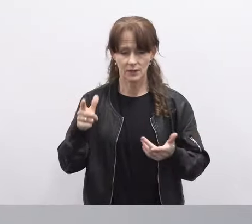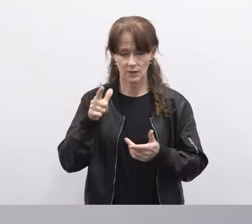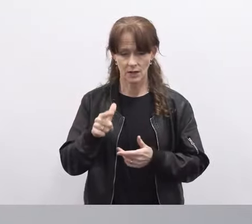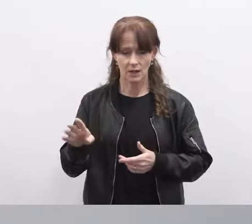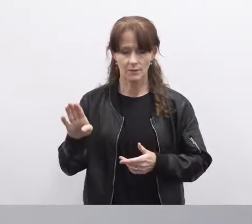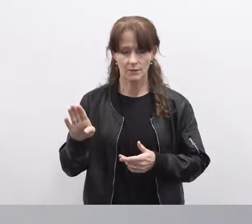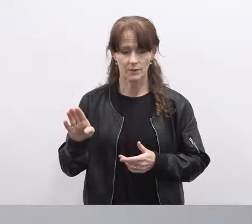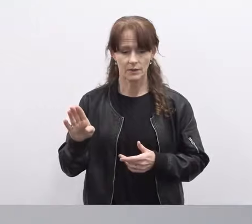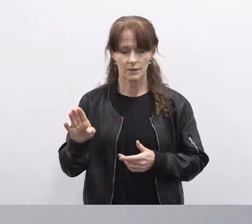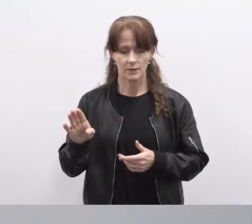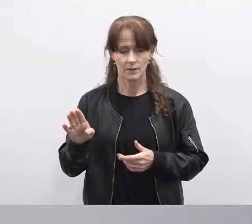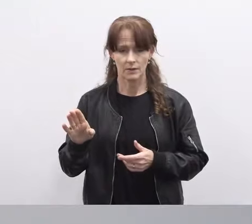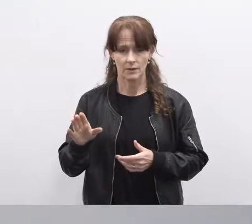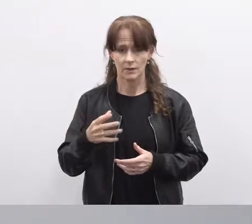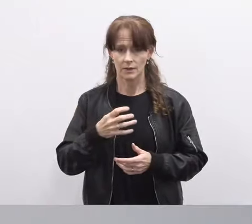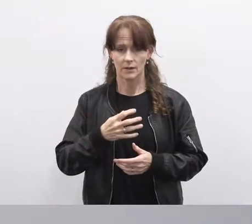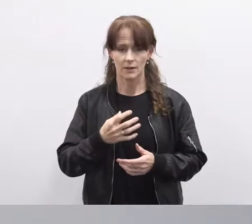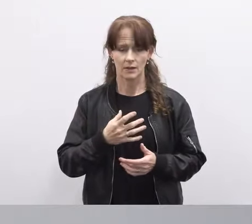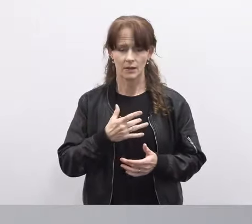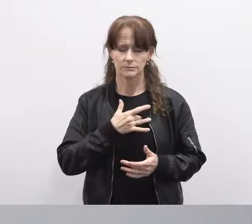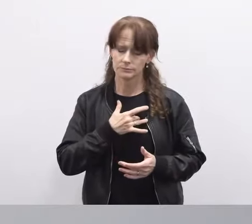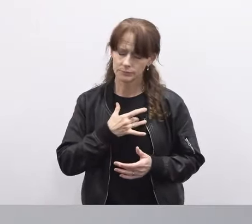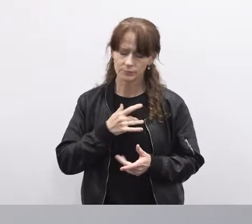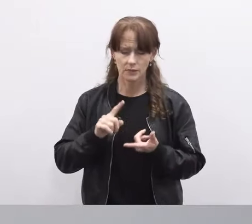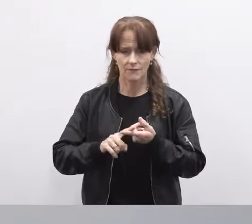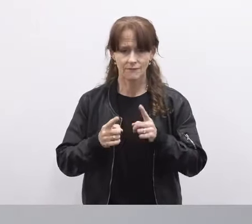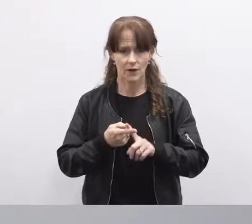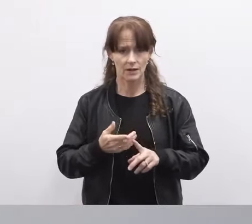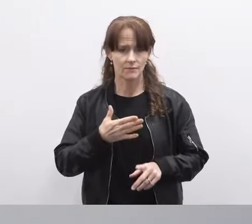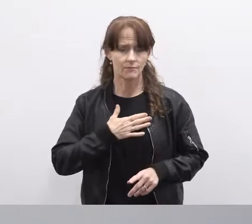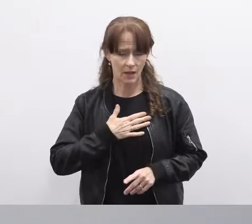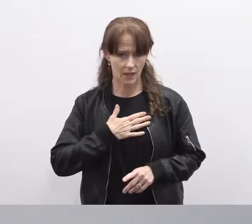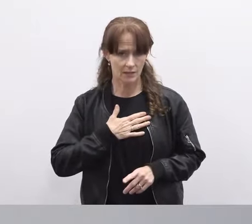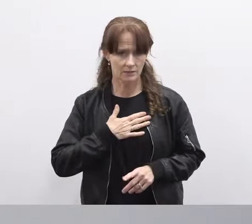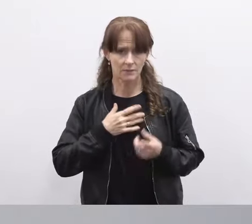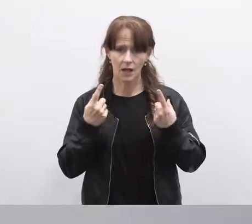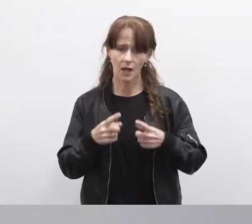was a dear friend of mine and accomplished person